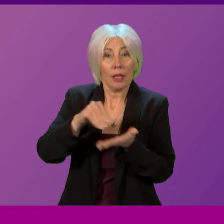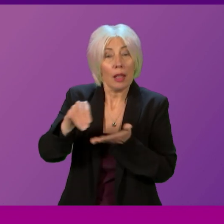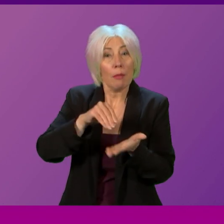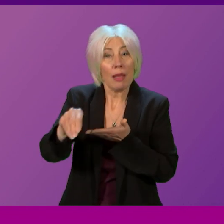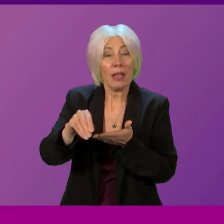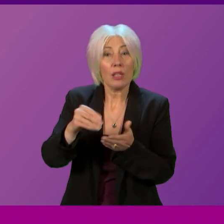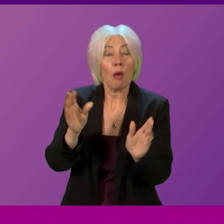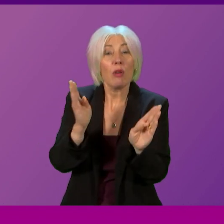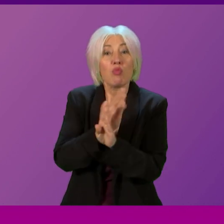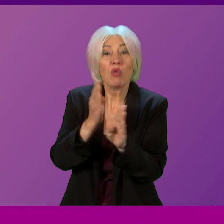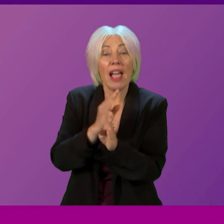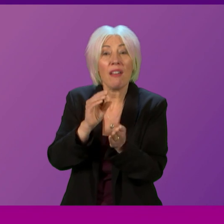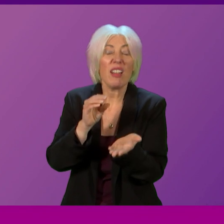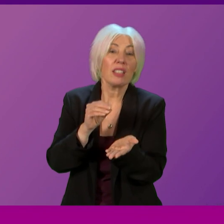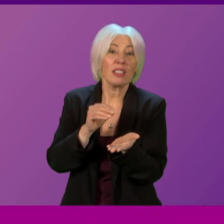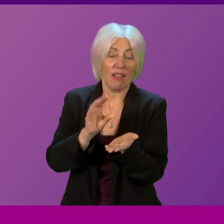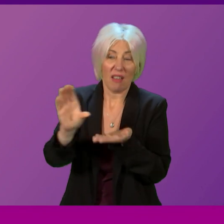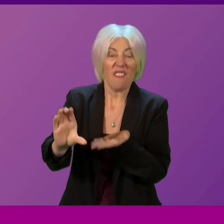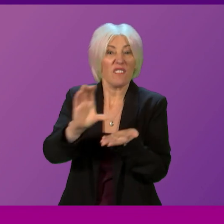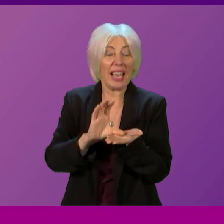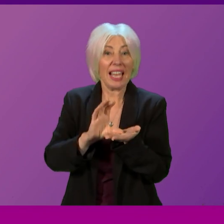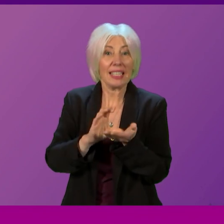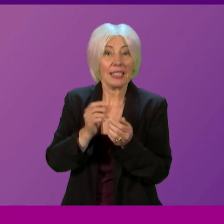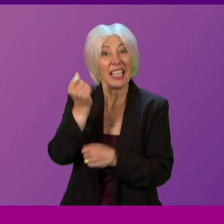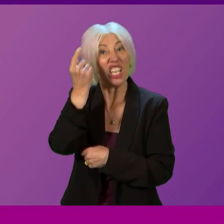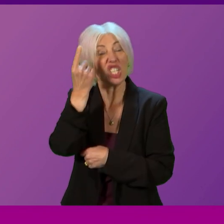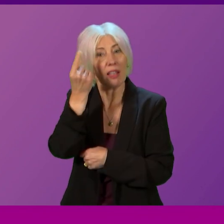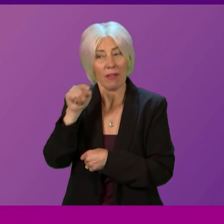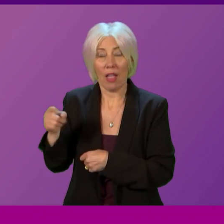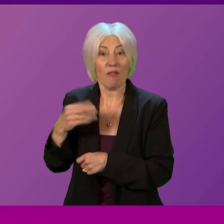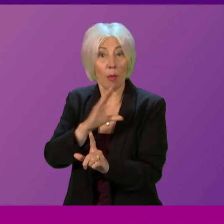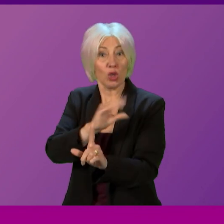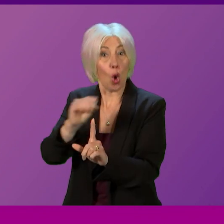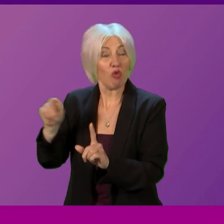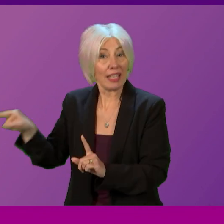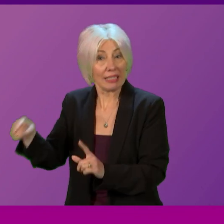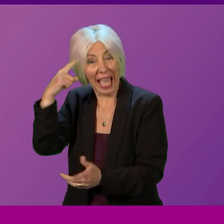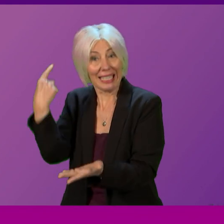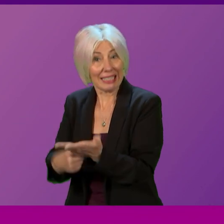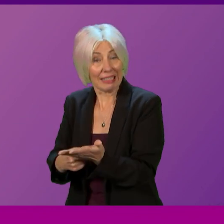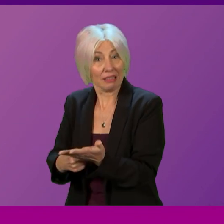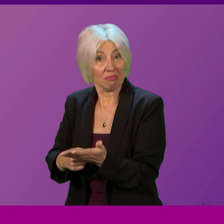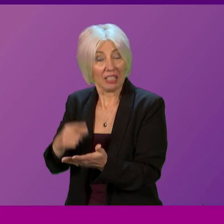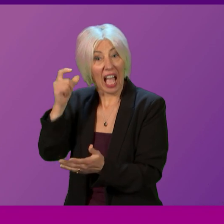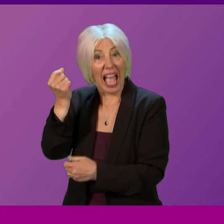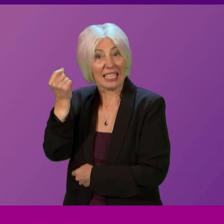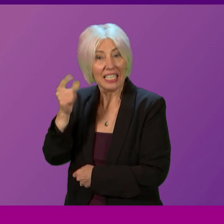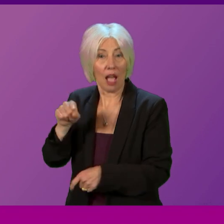debts from private finance initiatives, which were designed by the Tories and rolled out by an enthusiastic Labour Party.